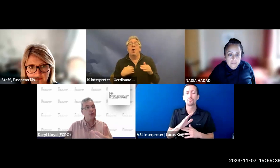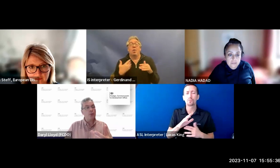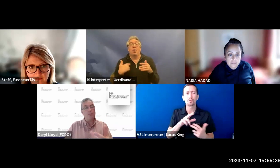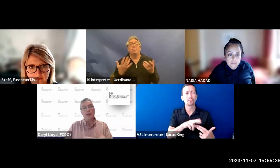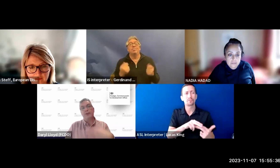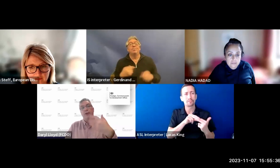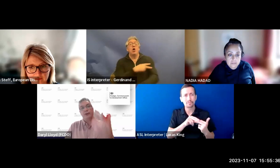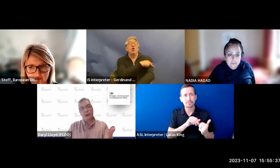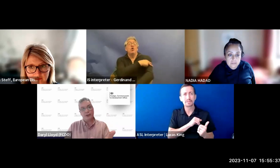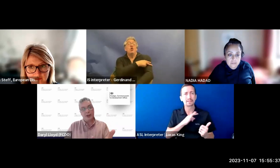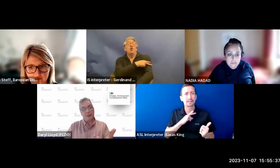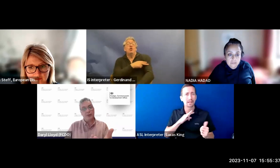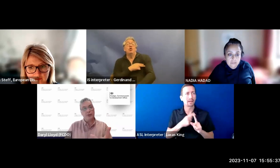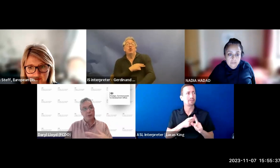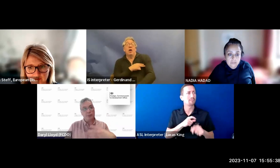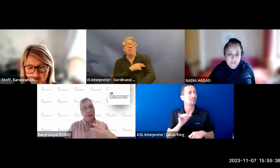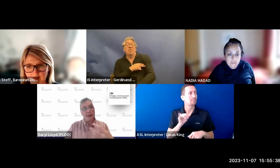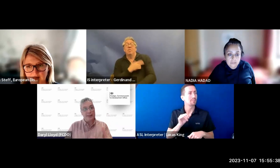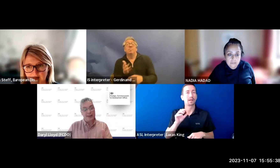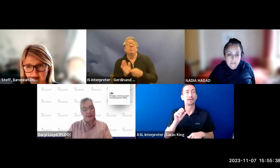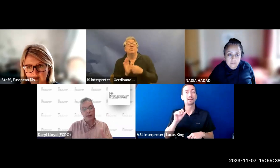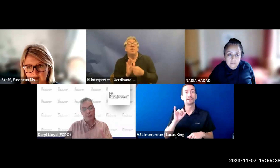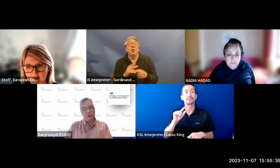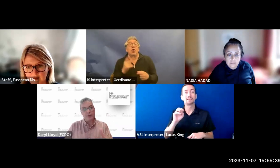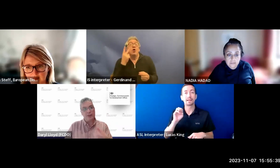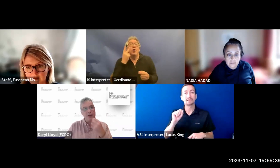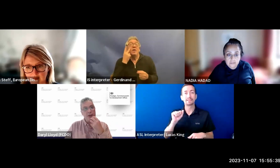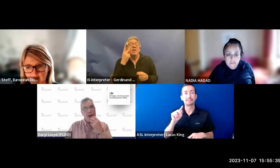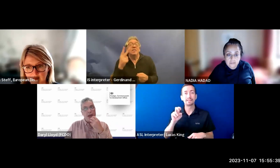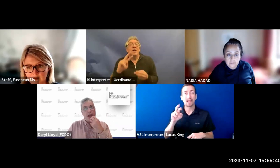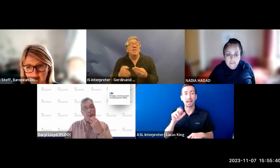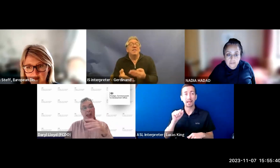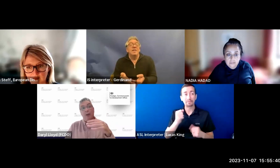from things like Sightsavers to bring the technical expertise in